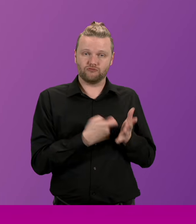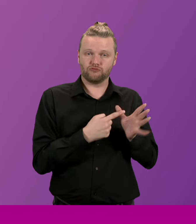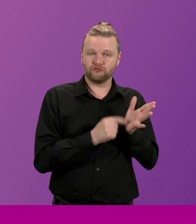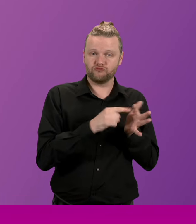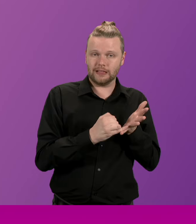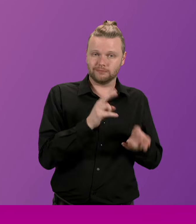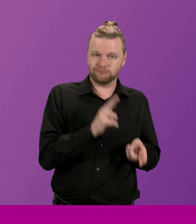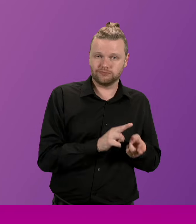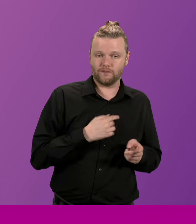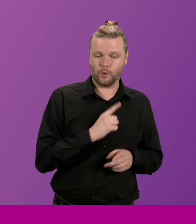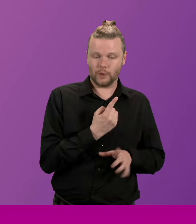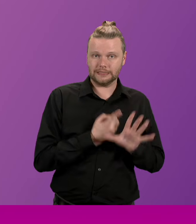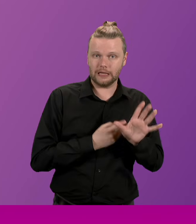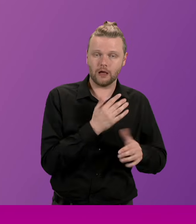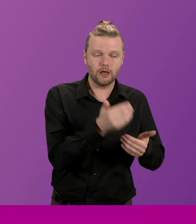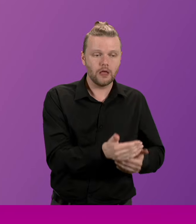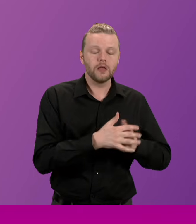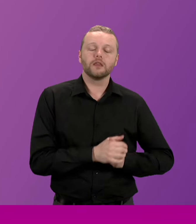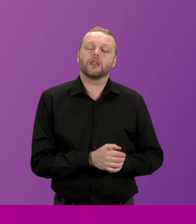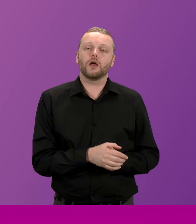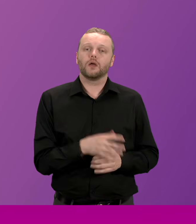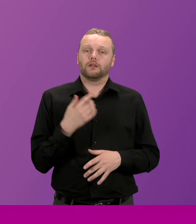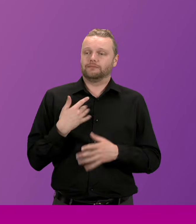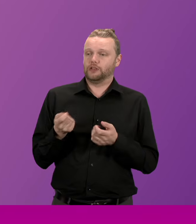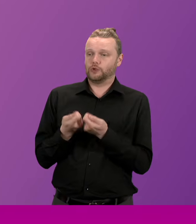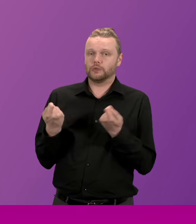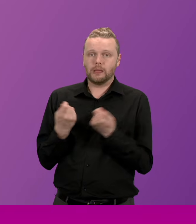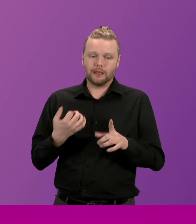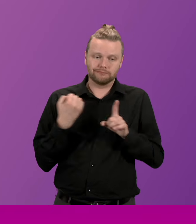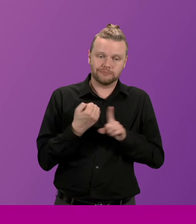The Courier and The Sunday Post are campaigning for that six-month eligibility period to be